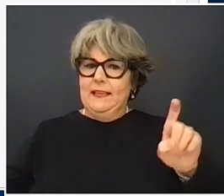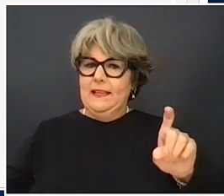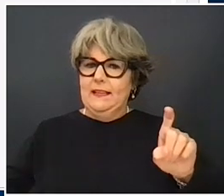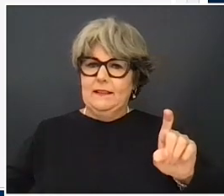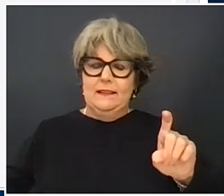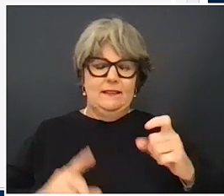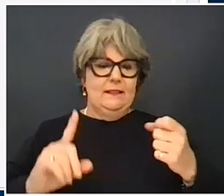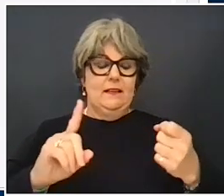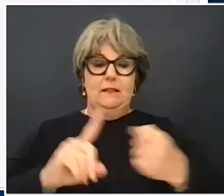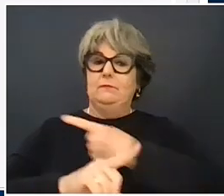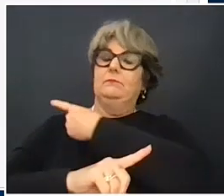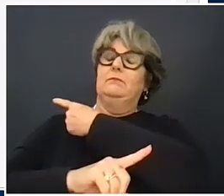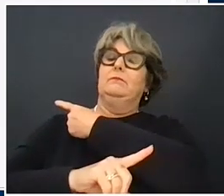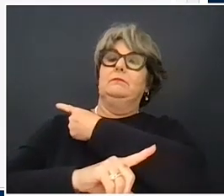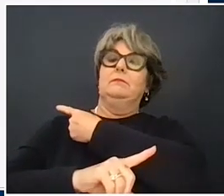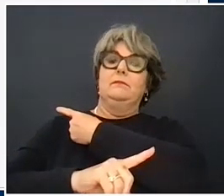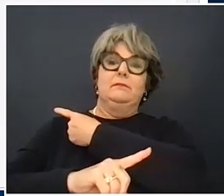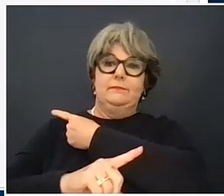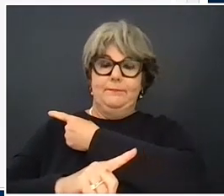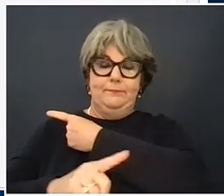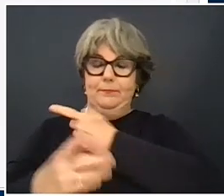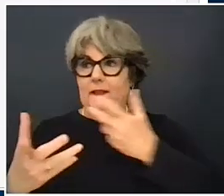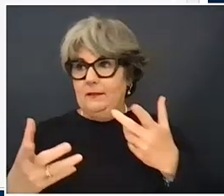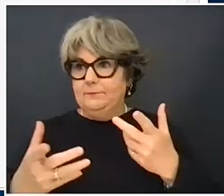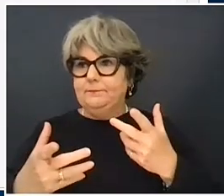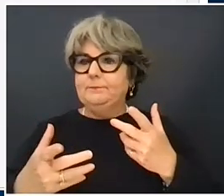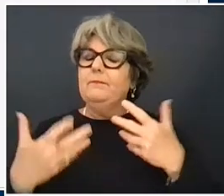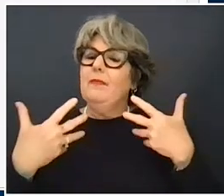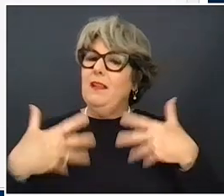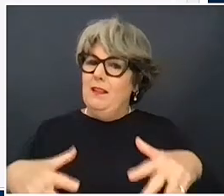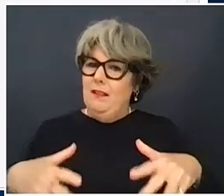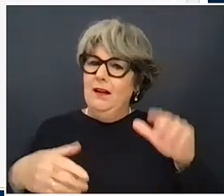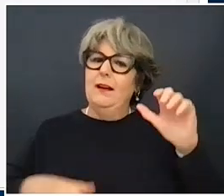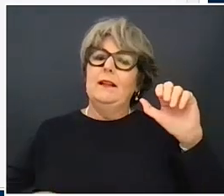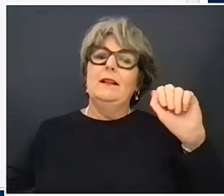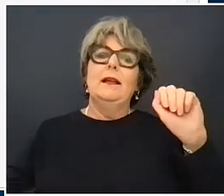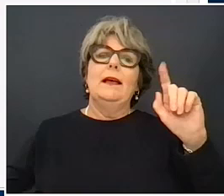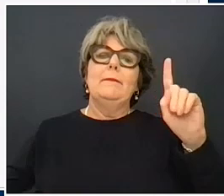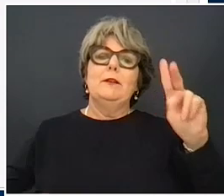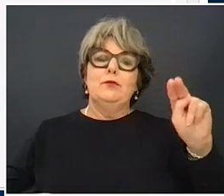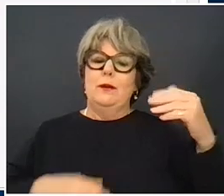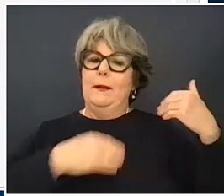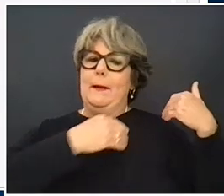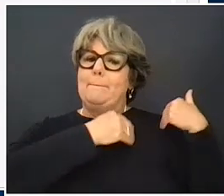from my perspective. And it's a tremendous administrative burden and I'm very opposed to it.